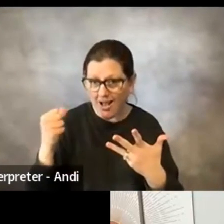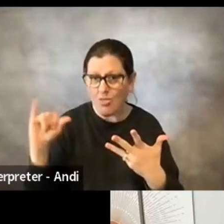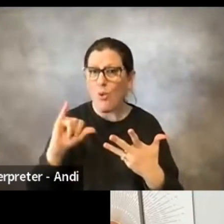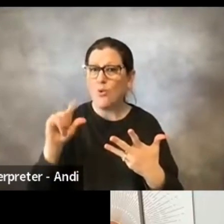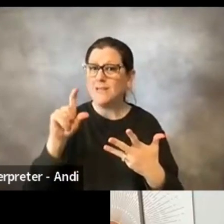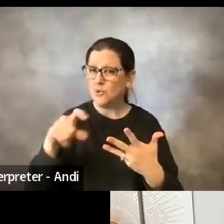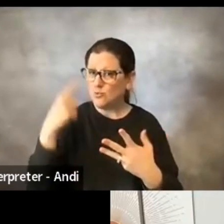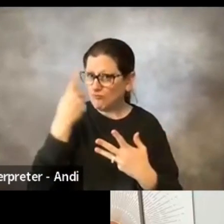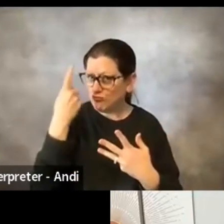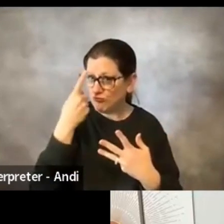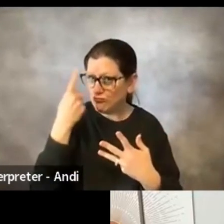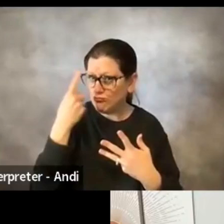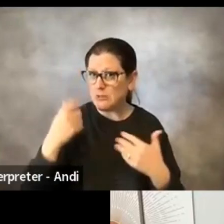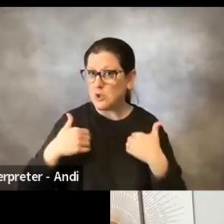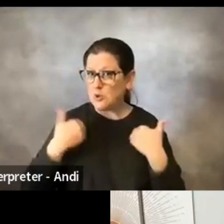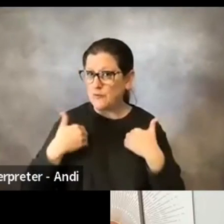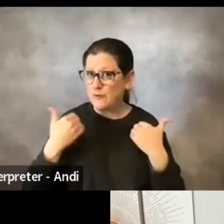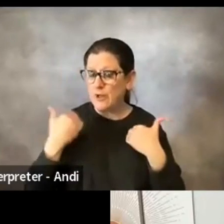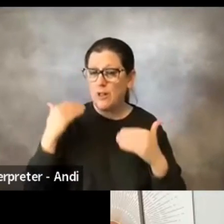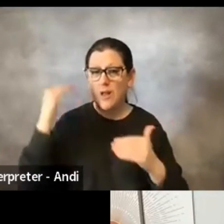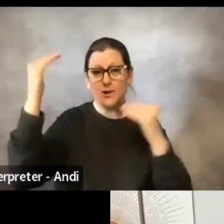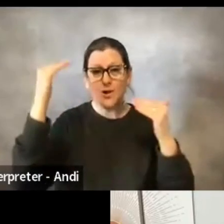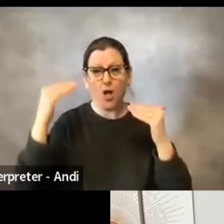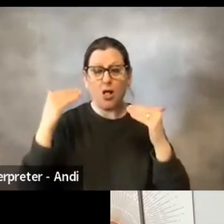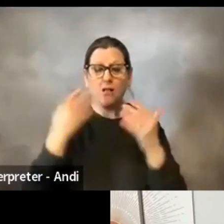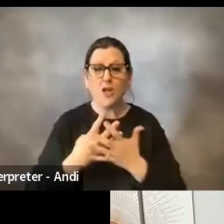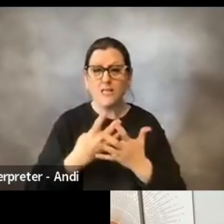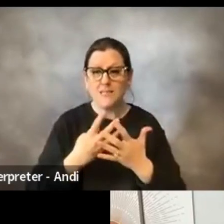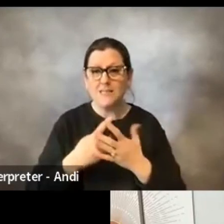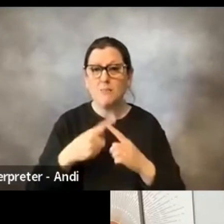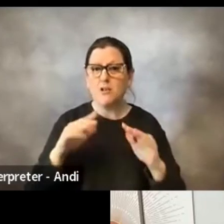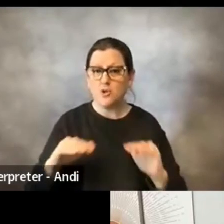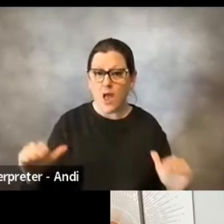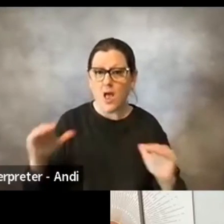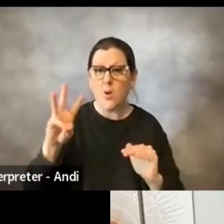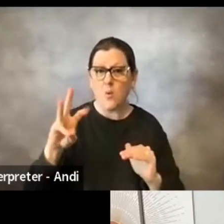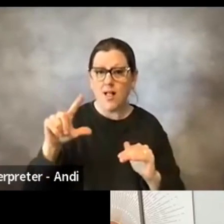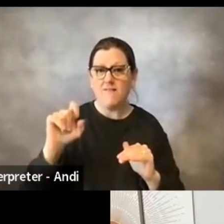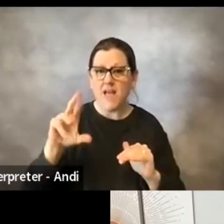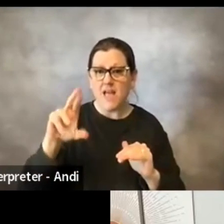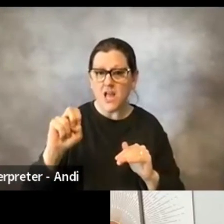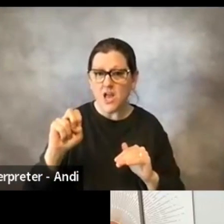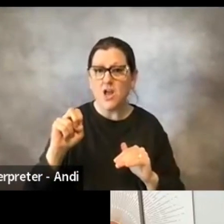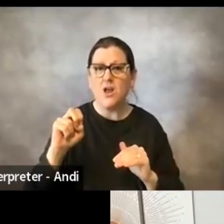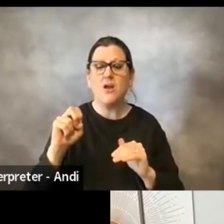think about juvenile and adult justice and child welfare and really thinking about all of the different systems that can touch